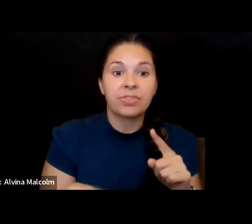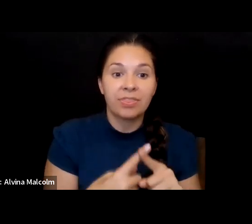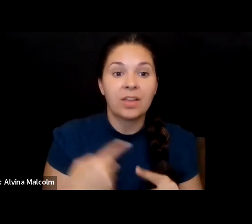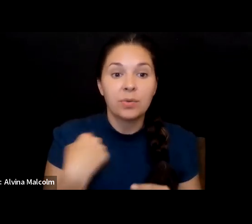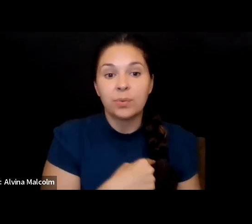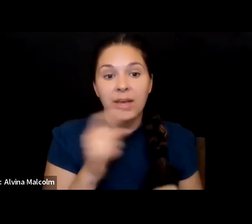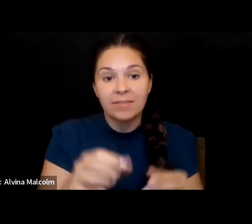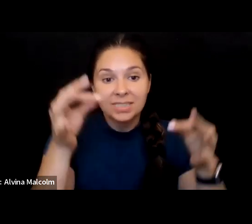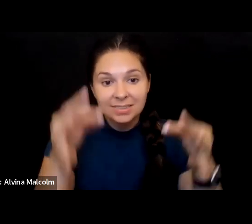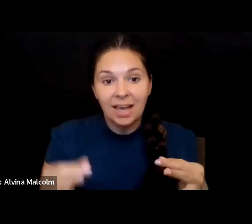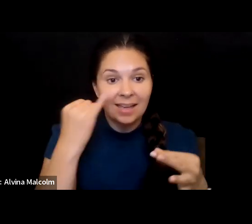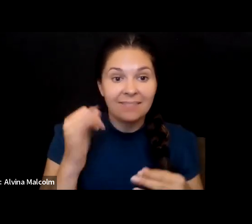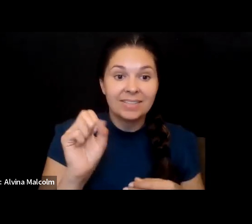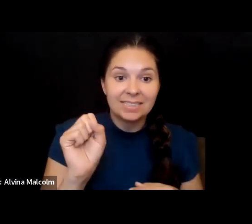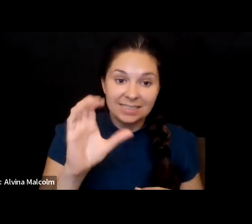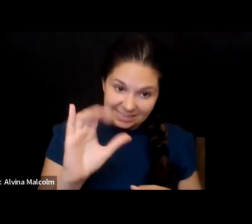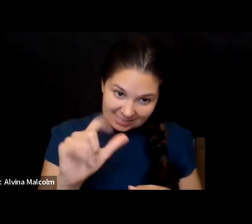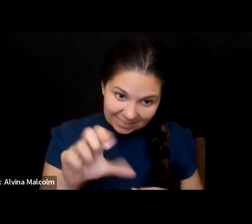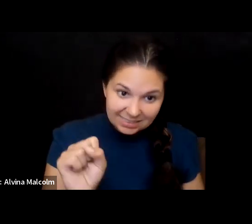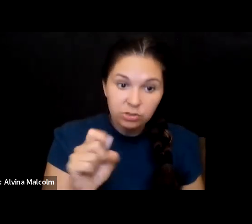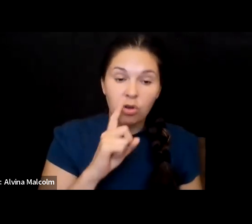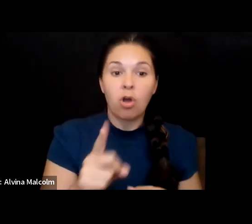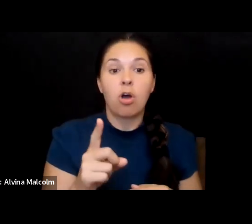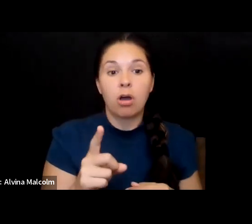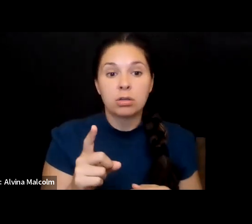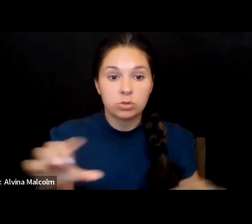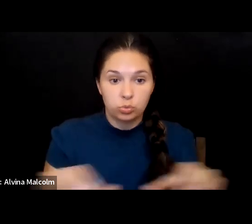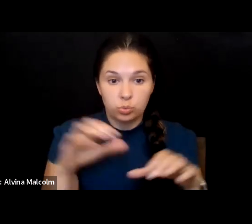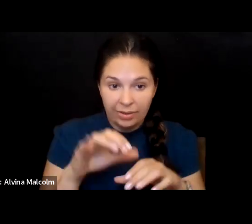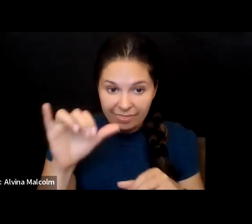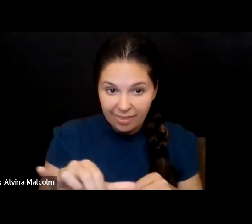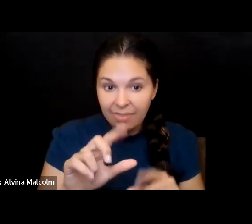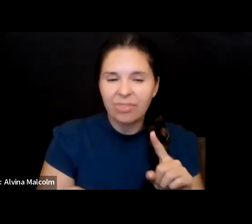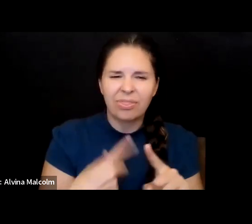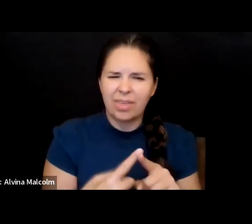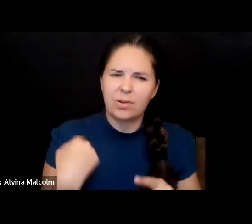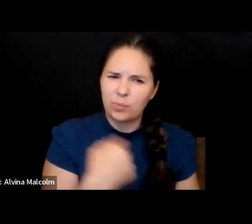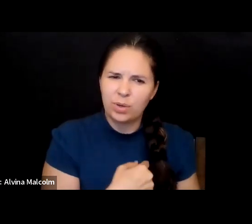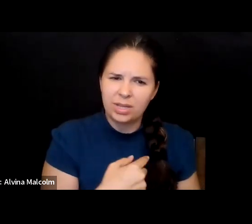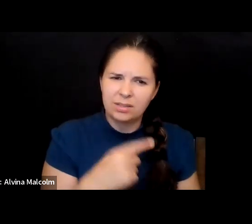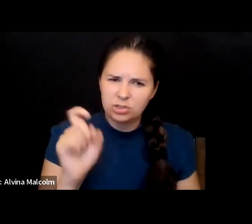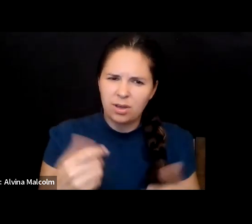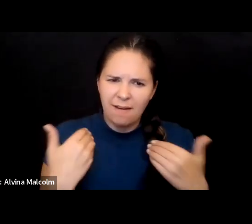hurricane Michael because gas is gone.